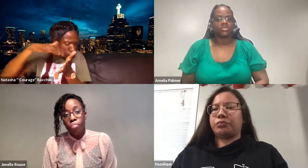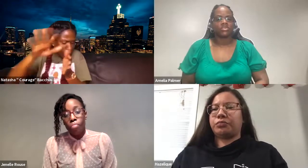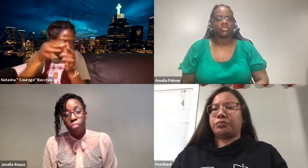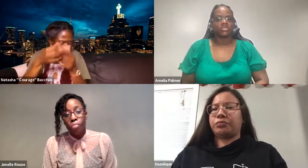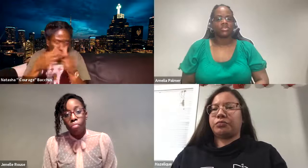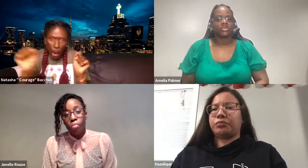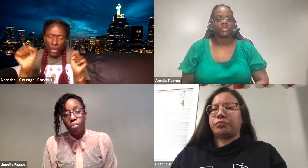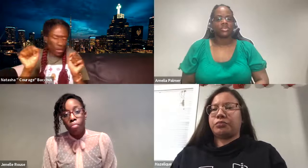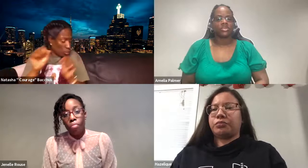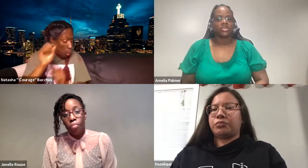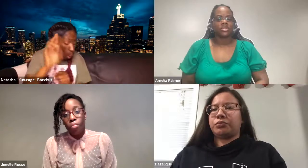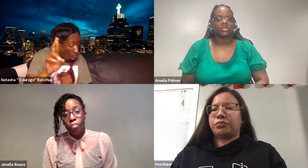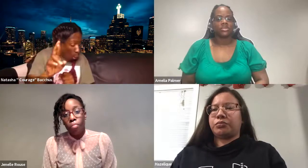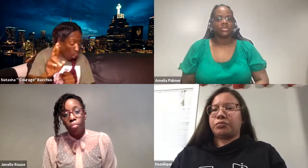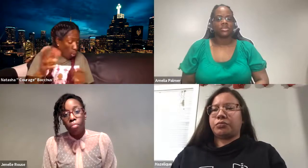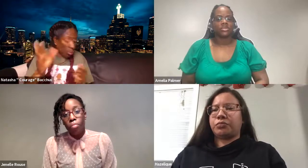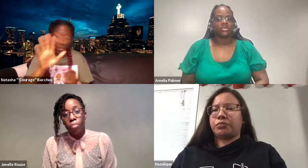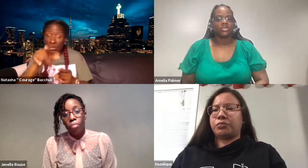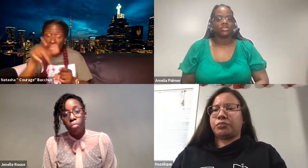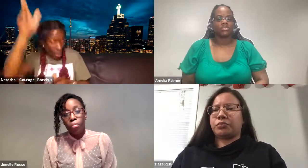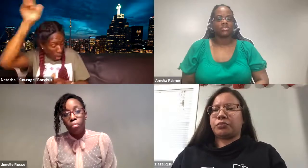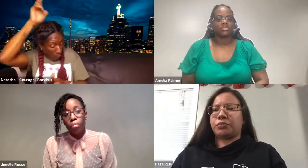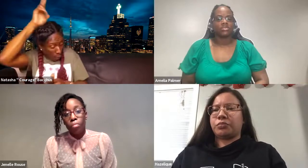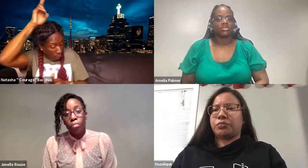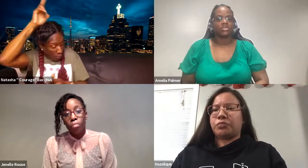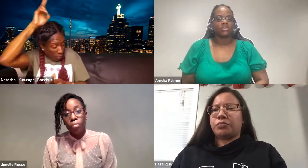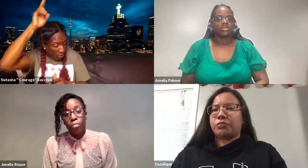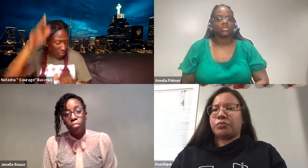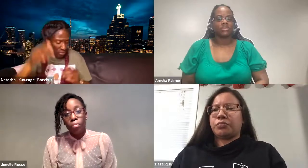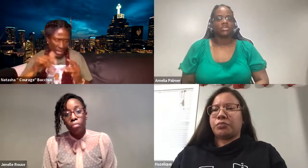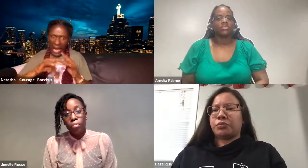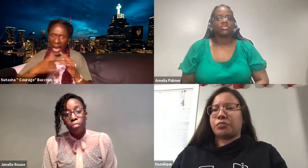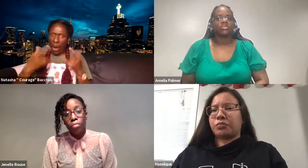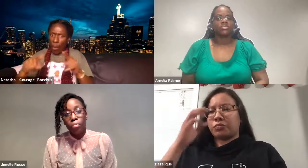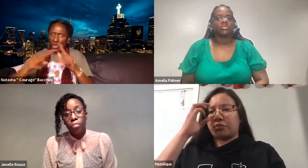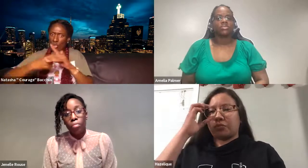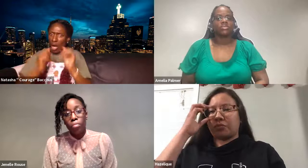so you've been studying that, looking at linguistics-- or this can have to